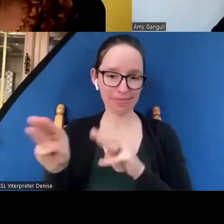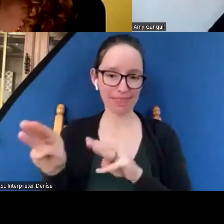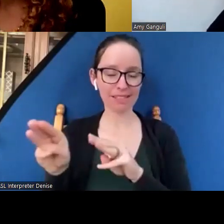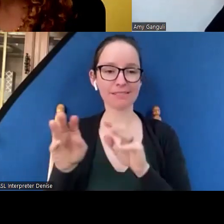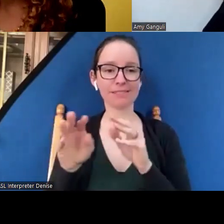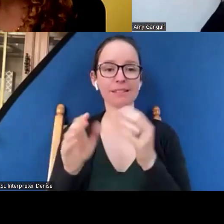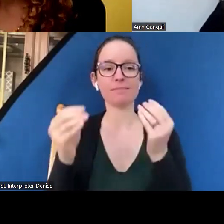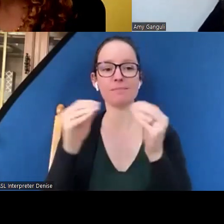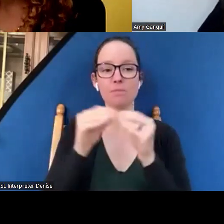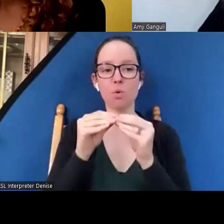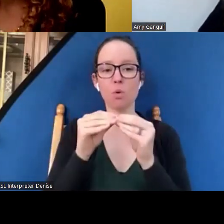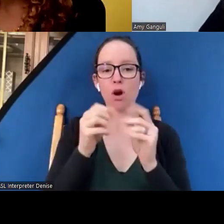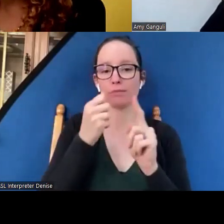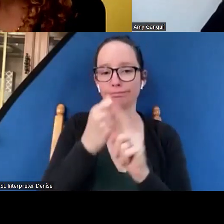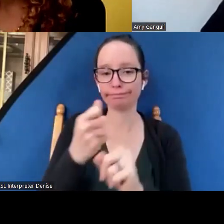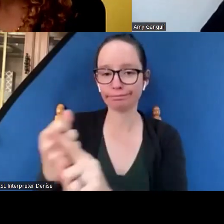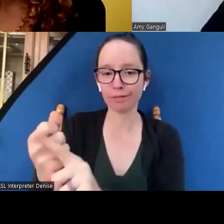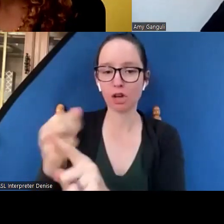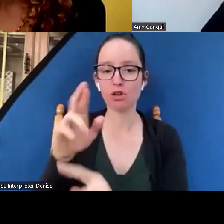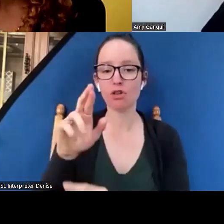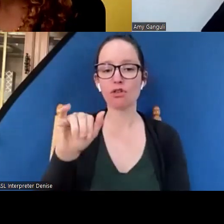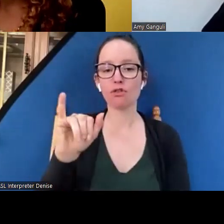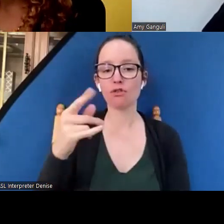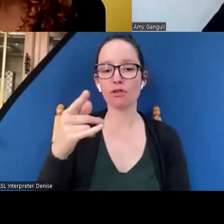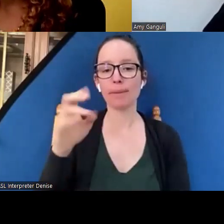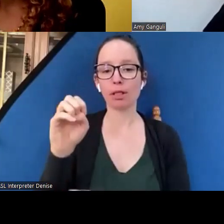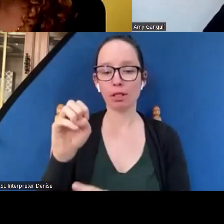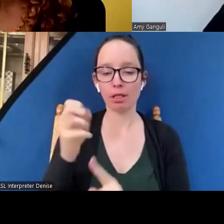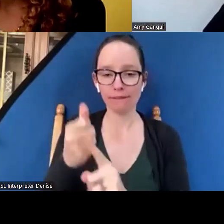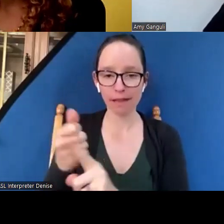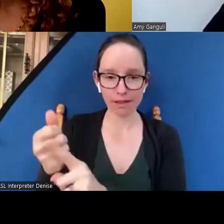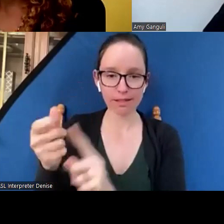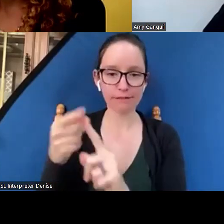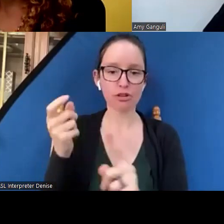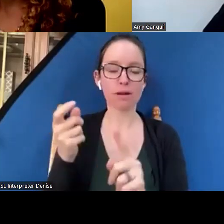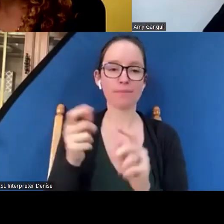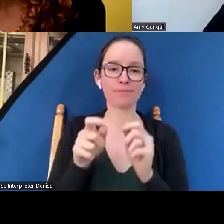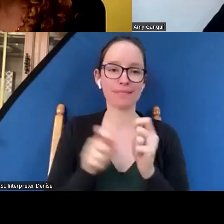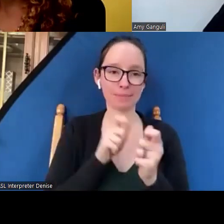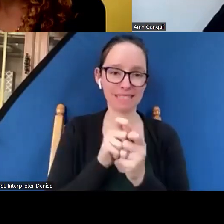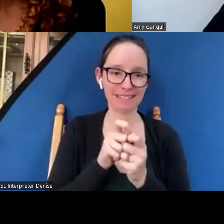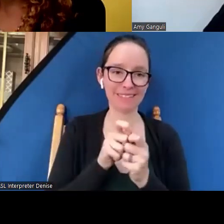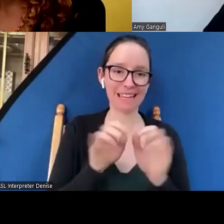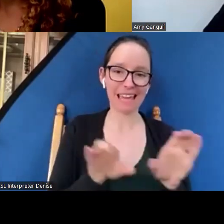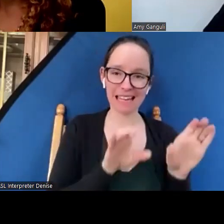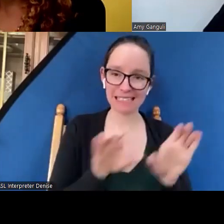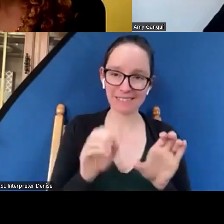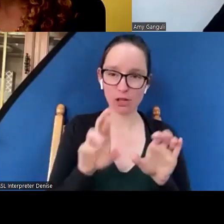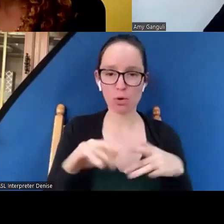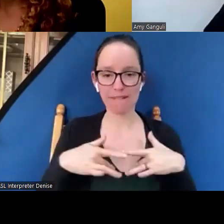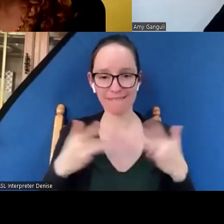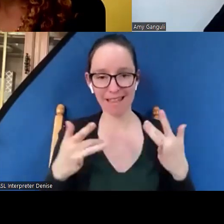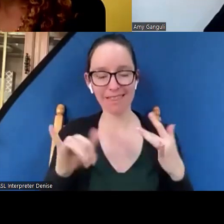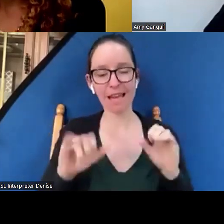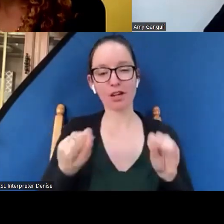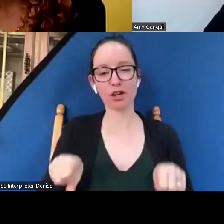effects from a given activity or event can be really helpful to try and tell that story.